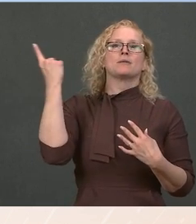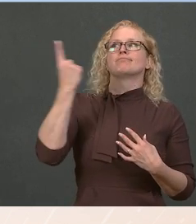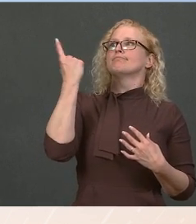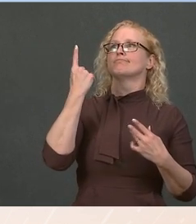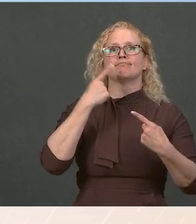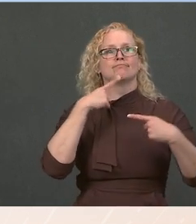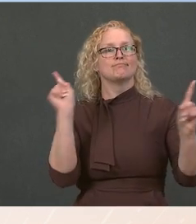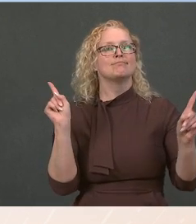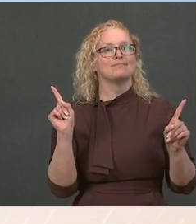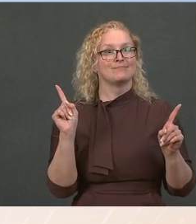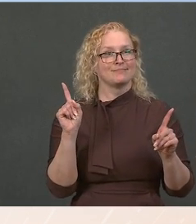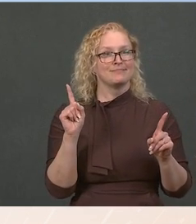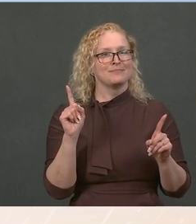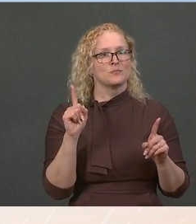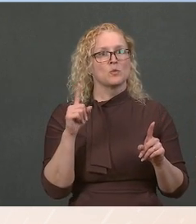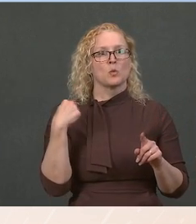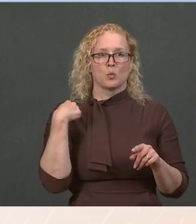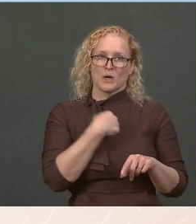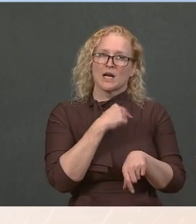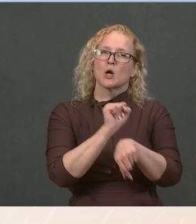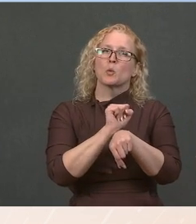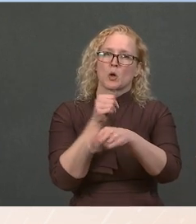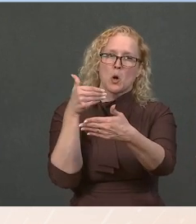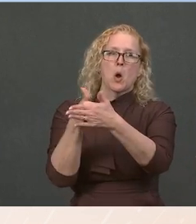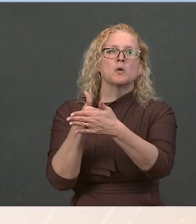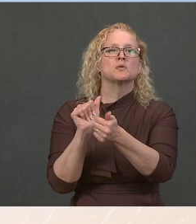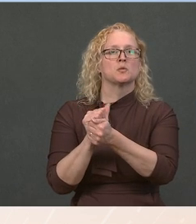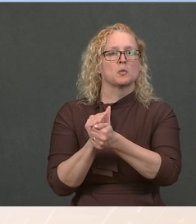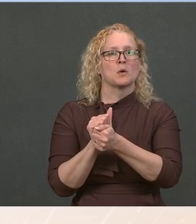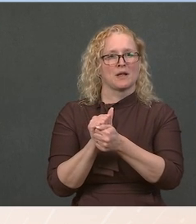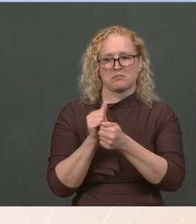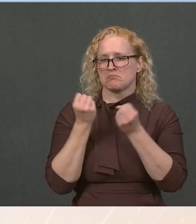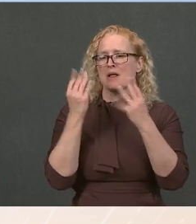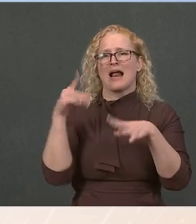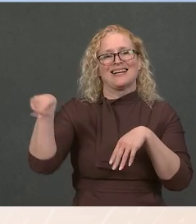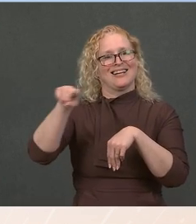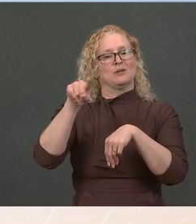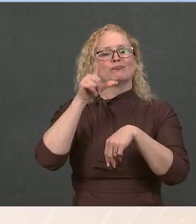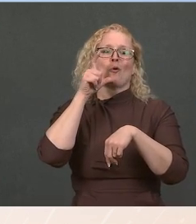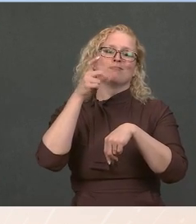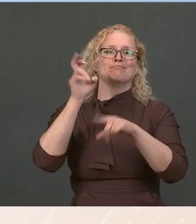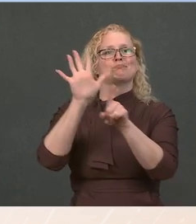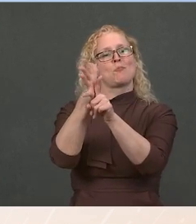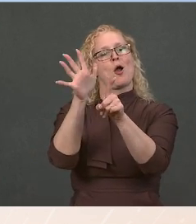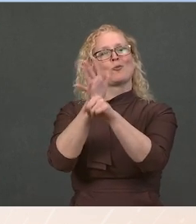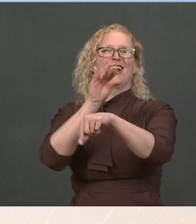with people who have, you know, access to millions and millions of followers. And we continue to do that.